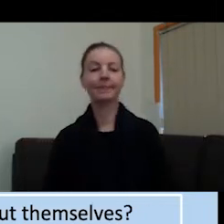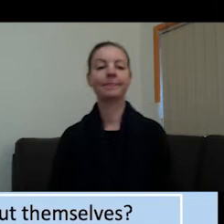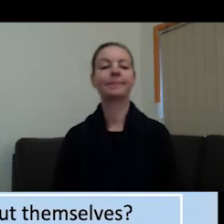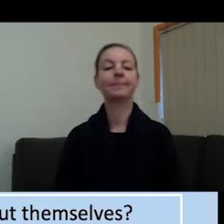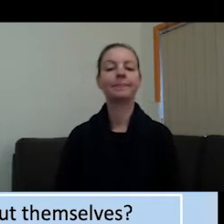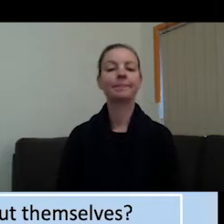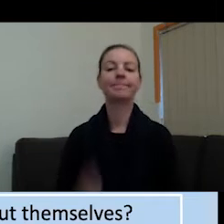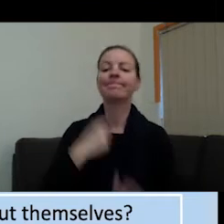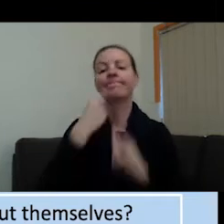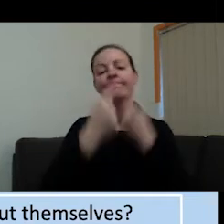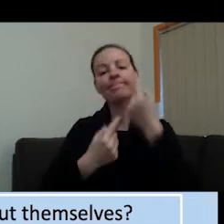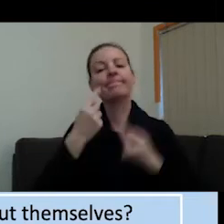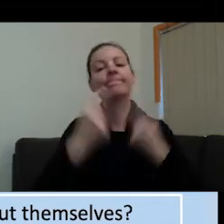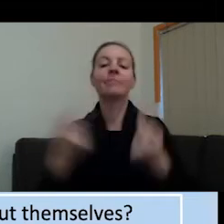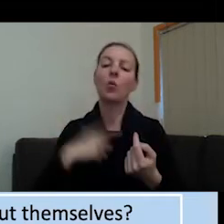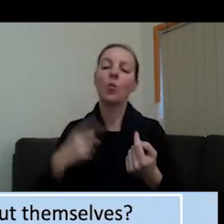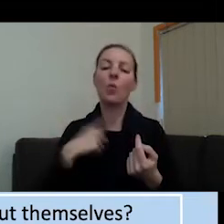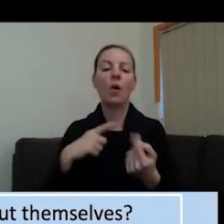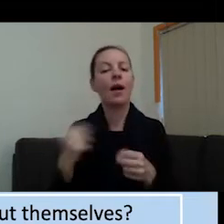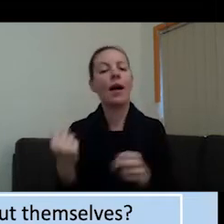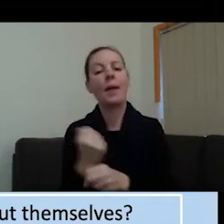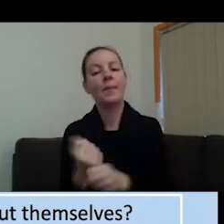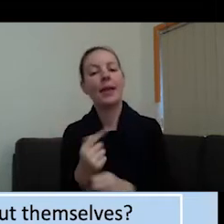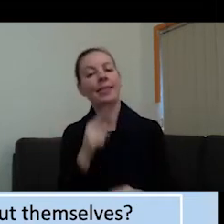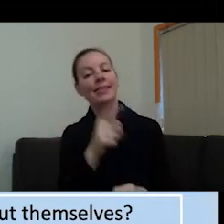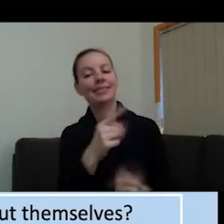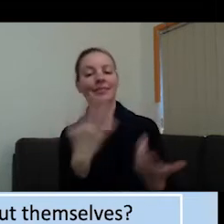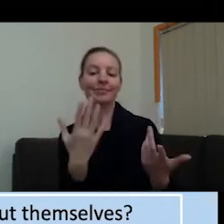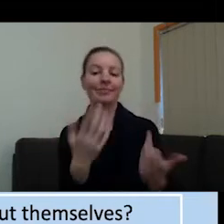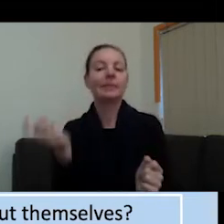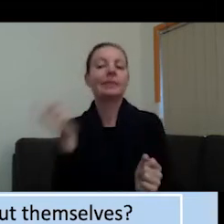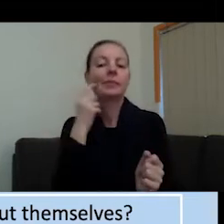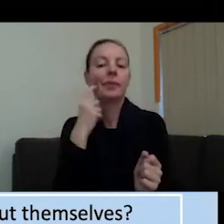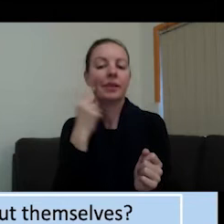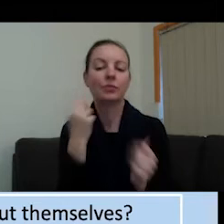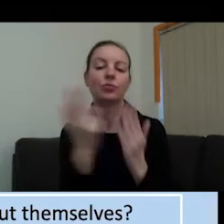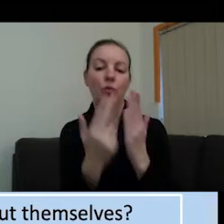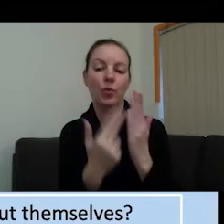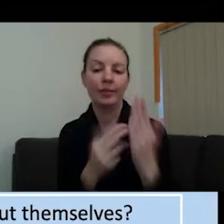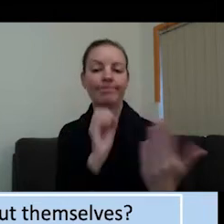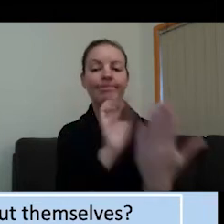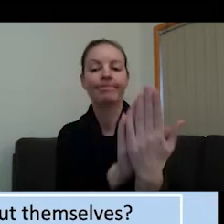I have put this - this very simplistic diagram as a framework